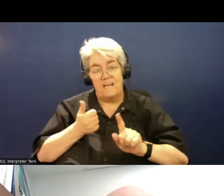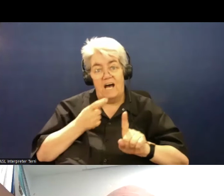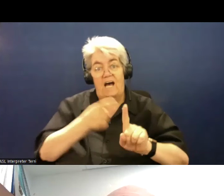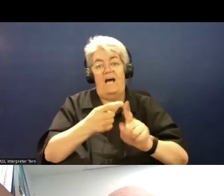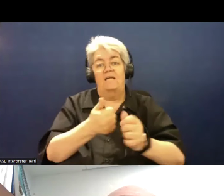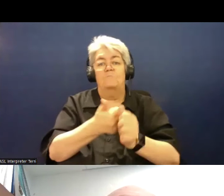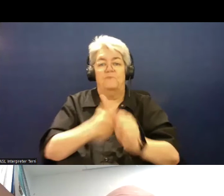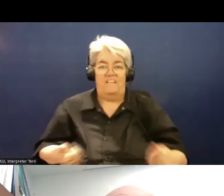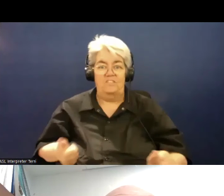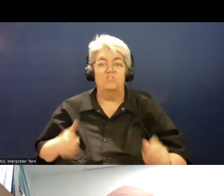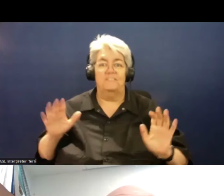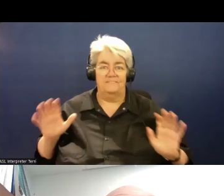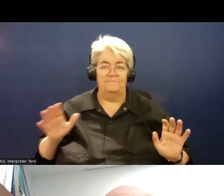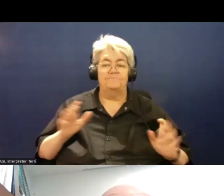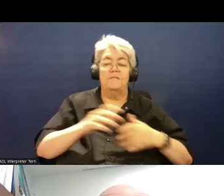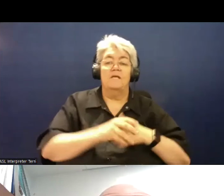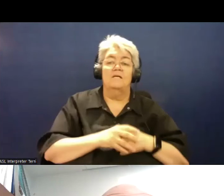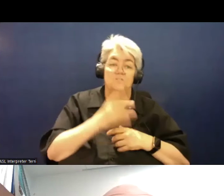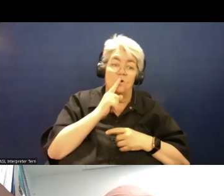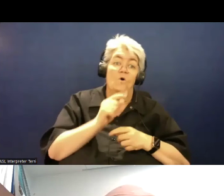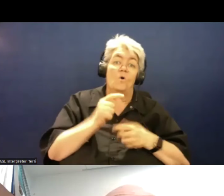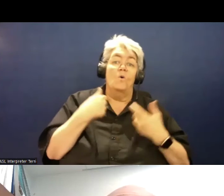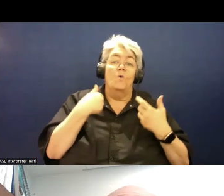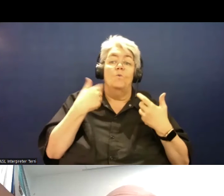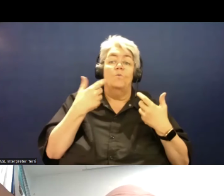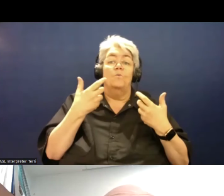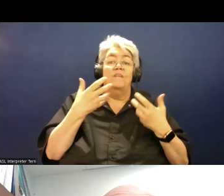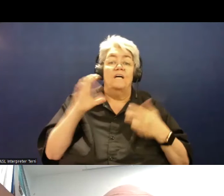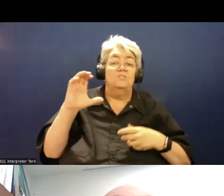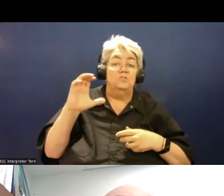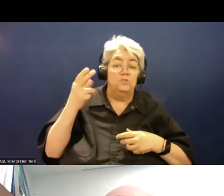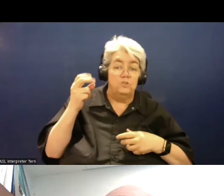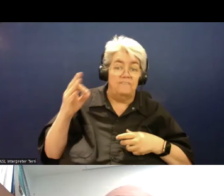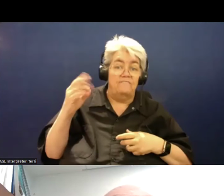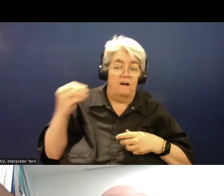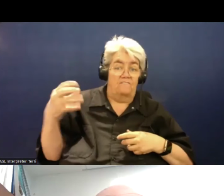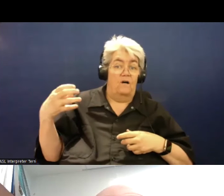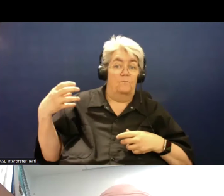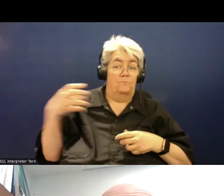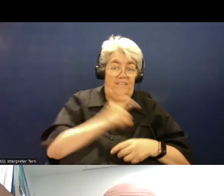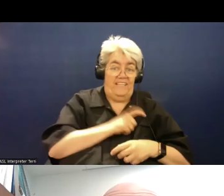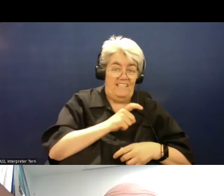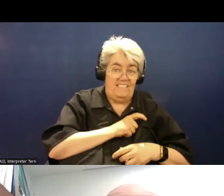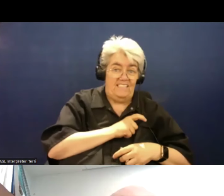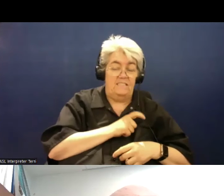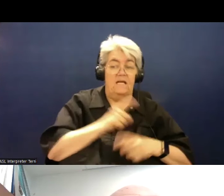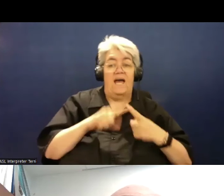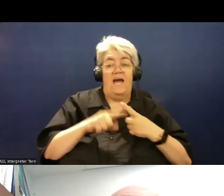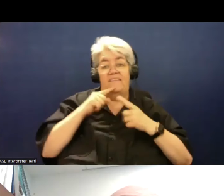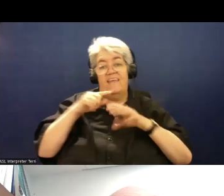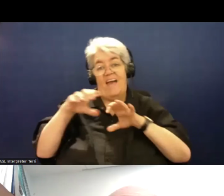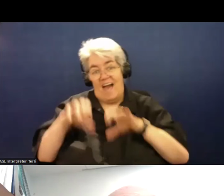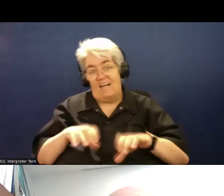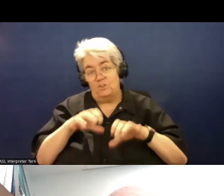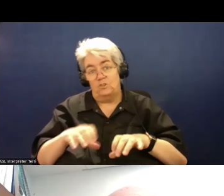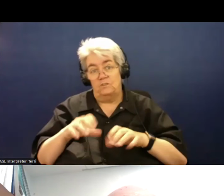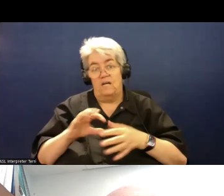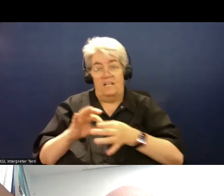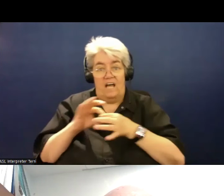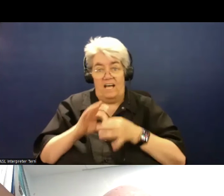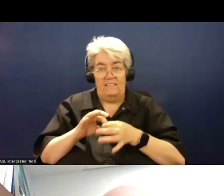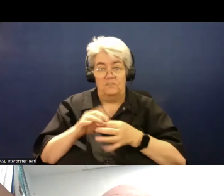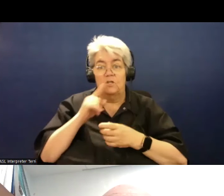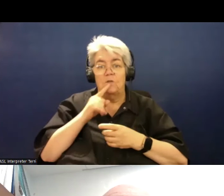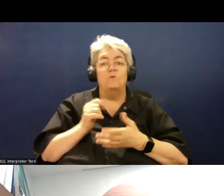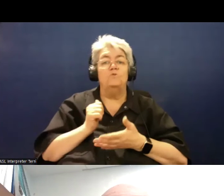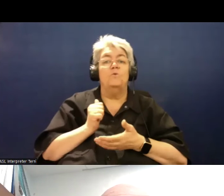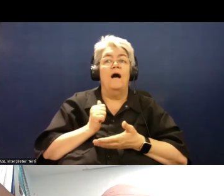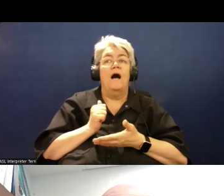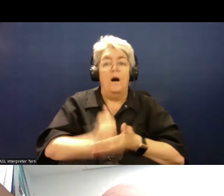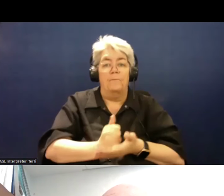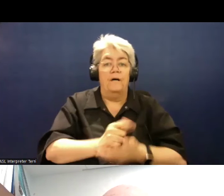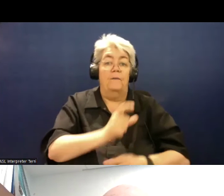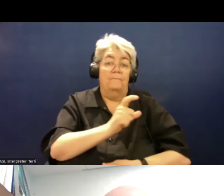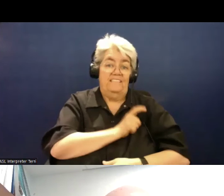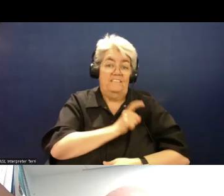INTERNATIONAL CHIEF OF POLICE ALLIANCE AND PREVENTION FOR SUICIDE HAS BEEN AN INTEGRAL PART